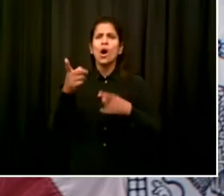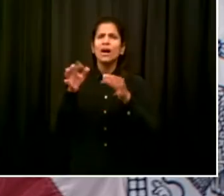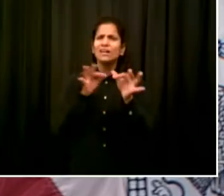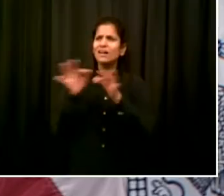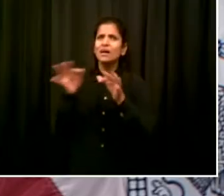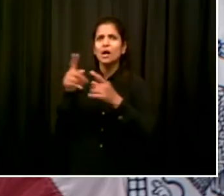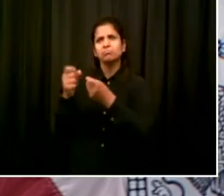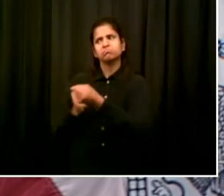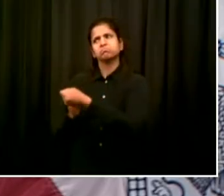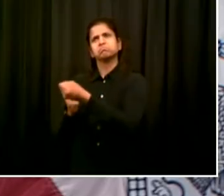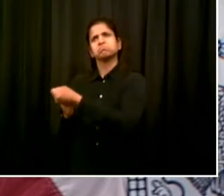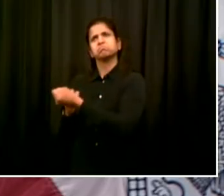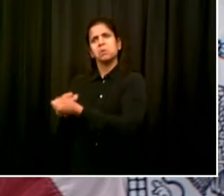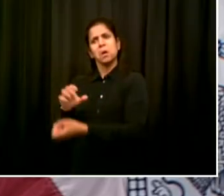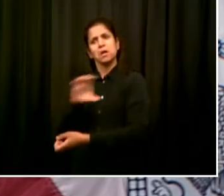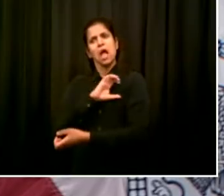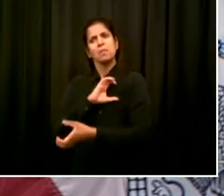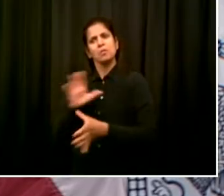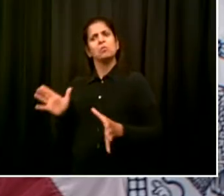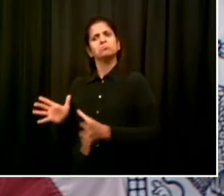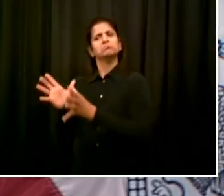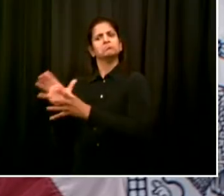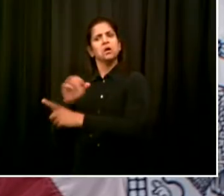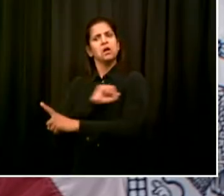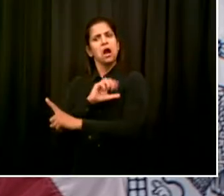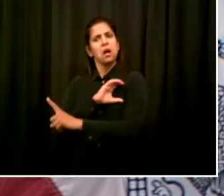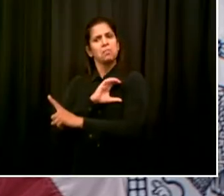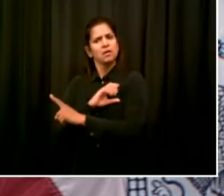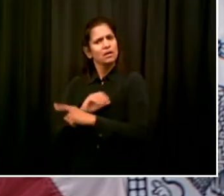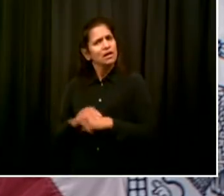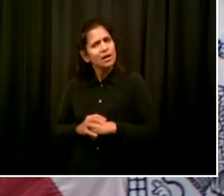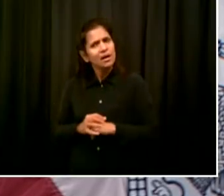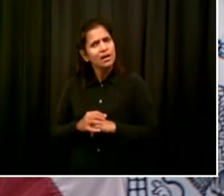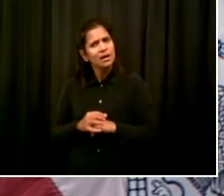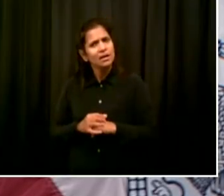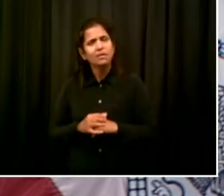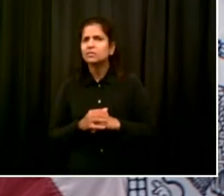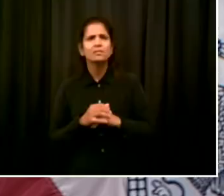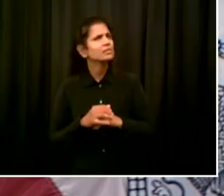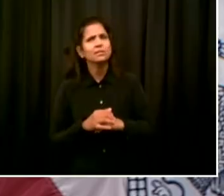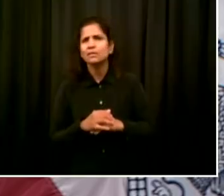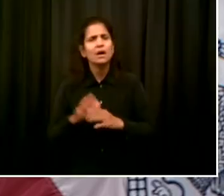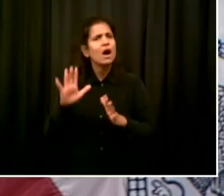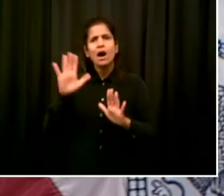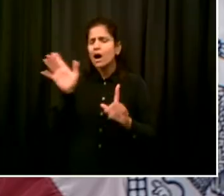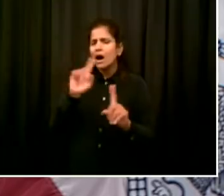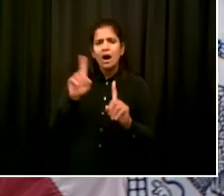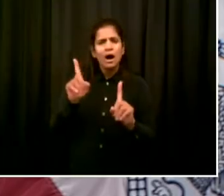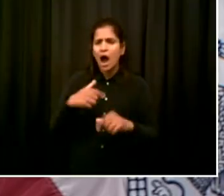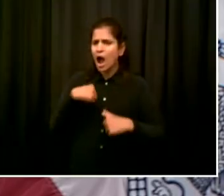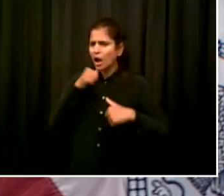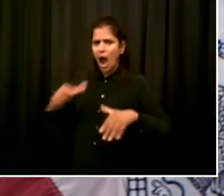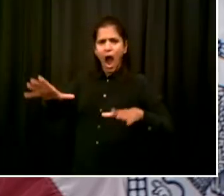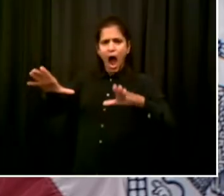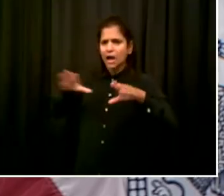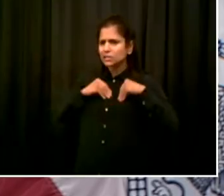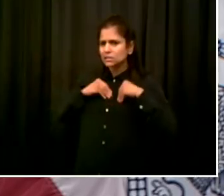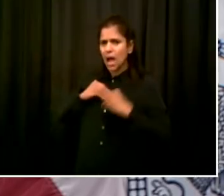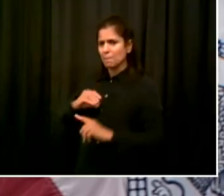TO THEM, GOD BLESS YOU. LET'S BE CLEAR